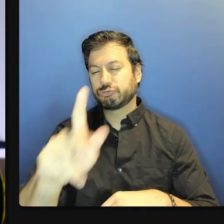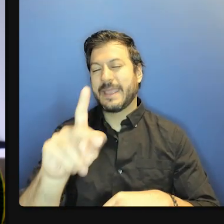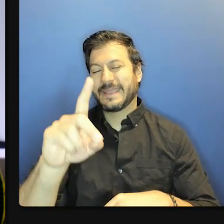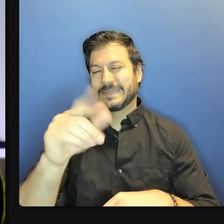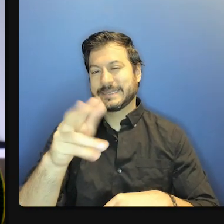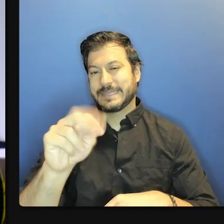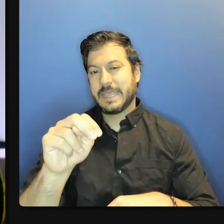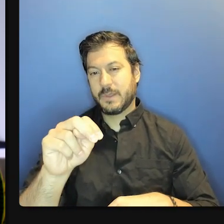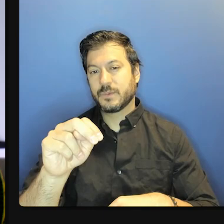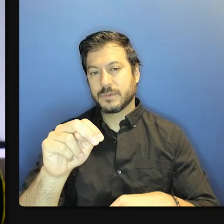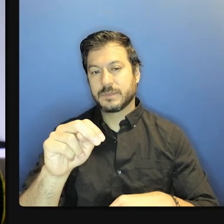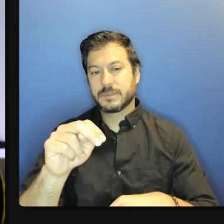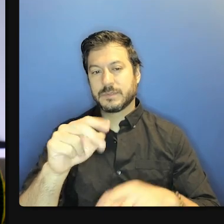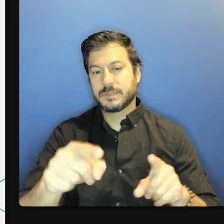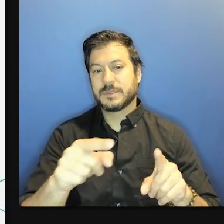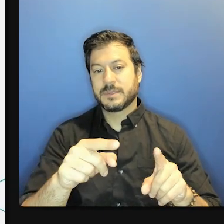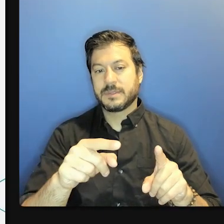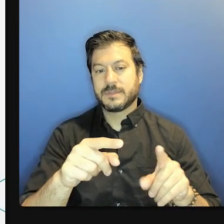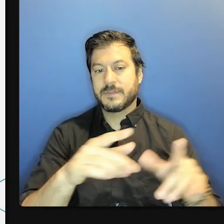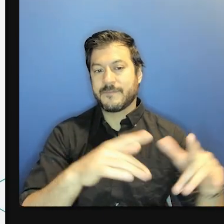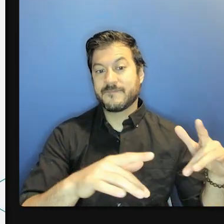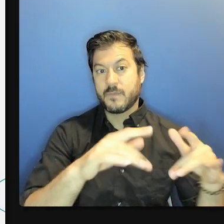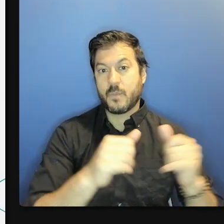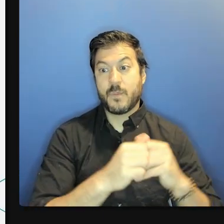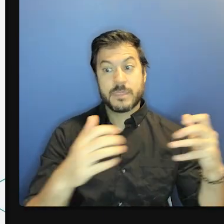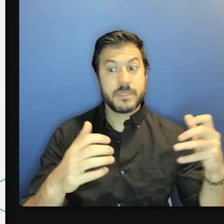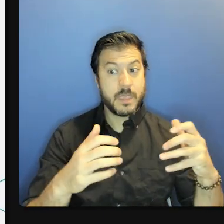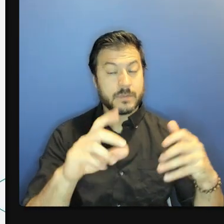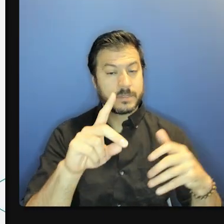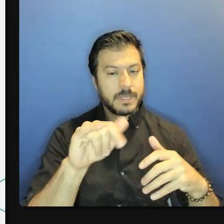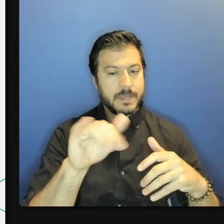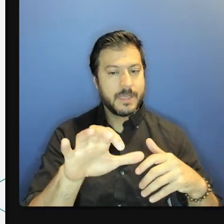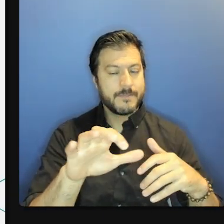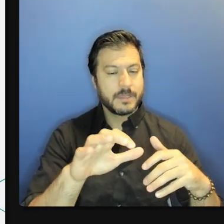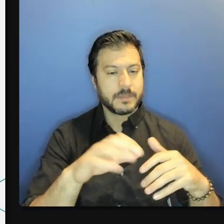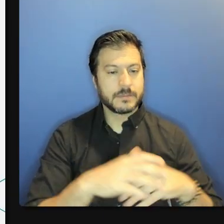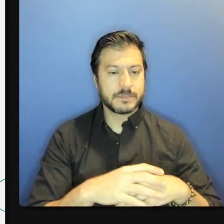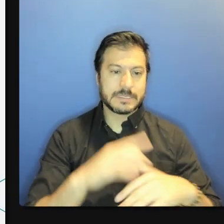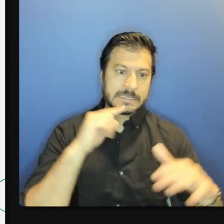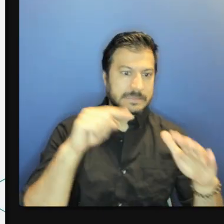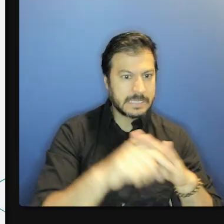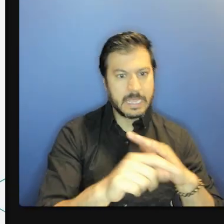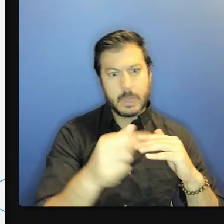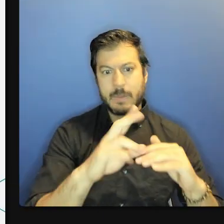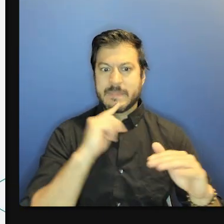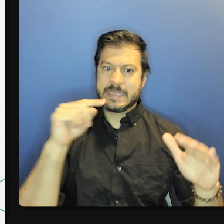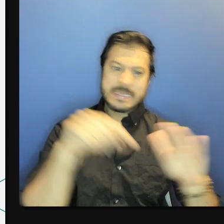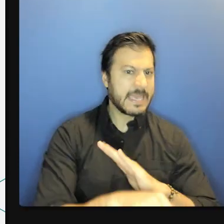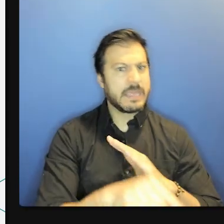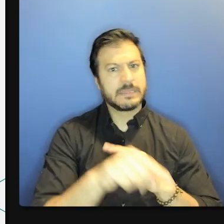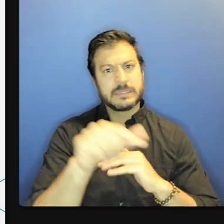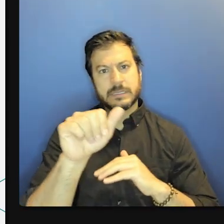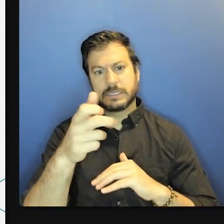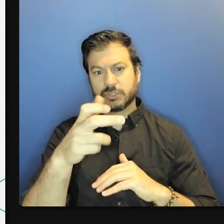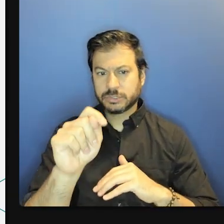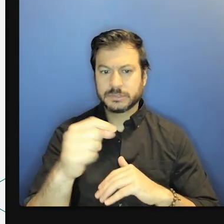using dynamic name insertion. This is the VO recording without dynamic content. It's kill or be killed, agent.